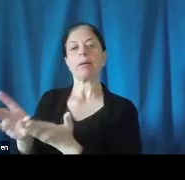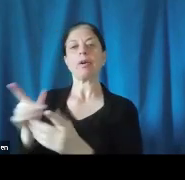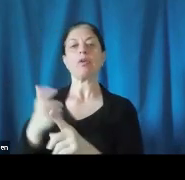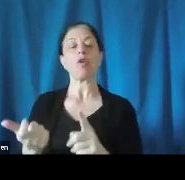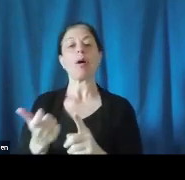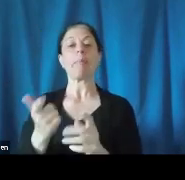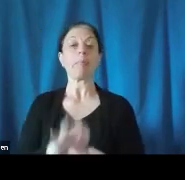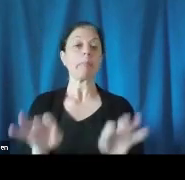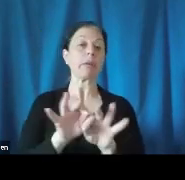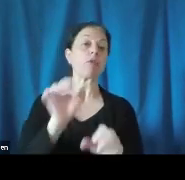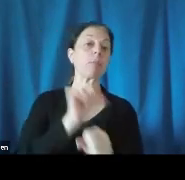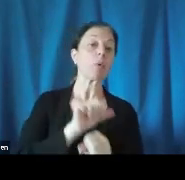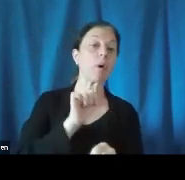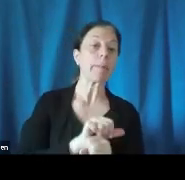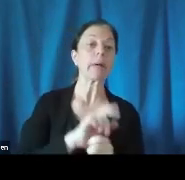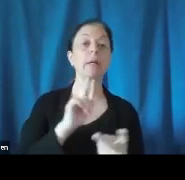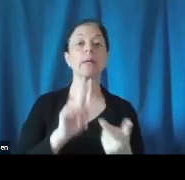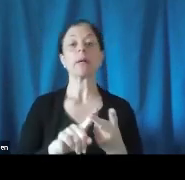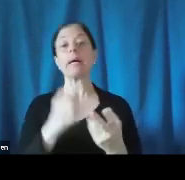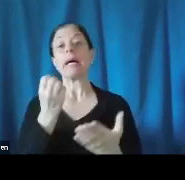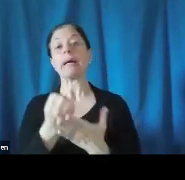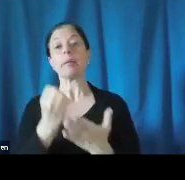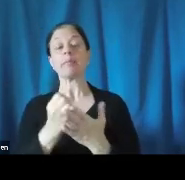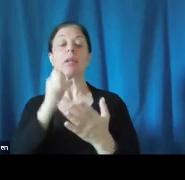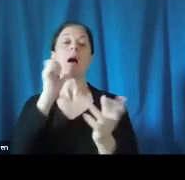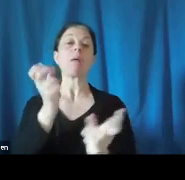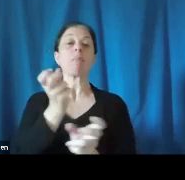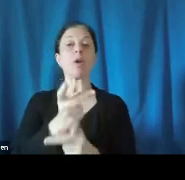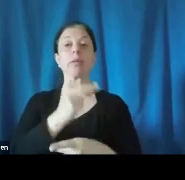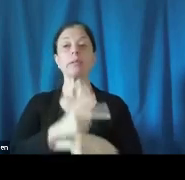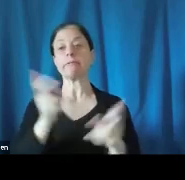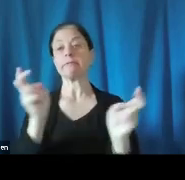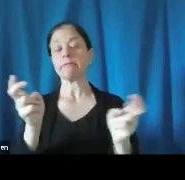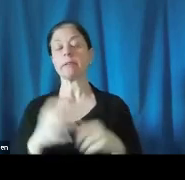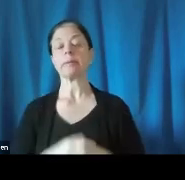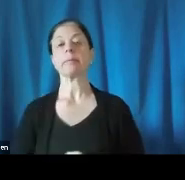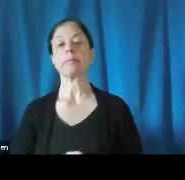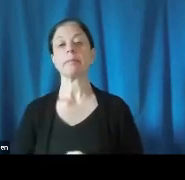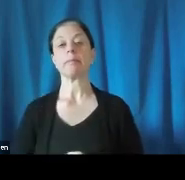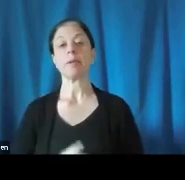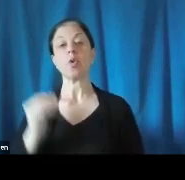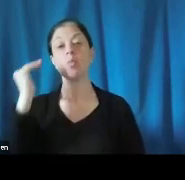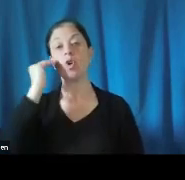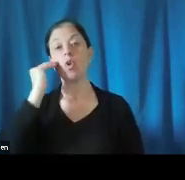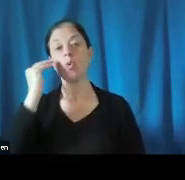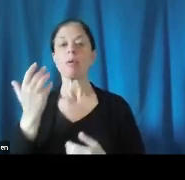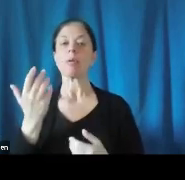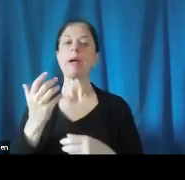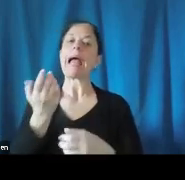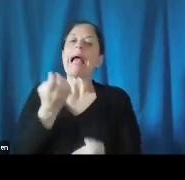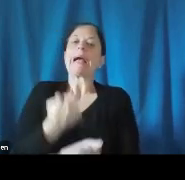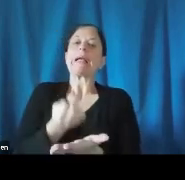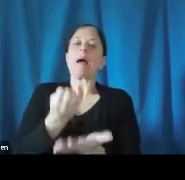marginalized those who did not conform to ideal workers. Disabled people were often excluded from meaningful